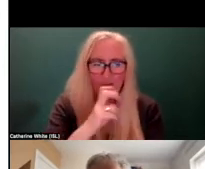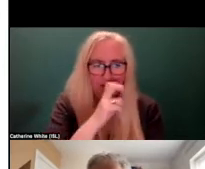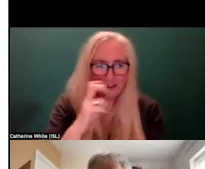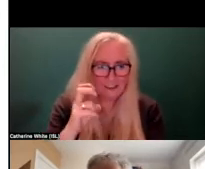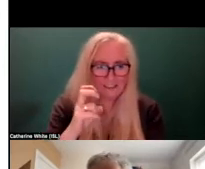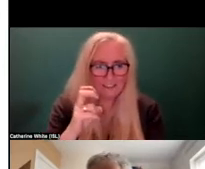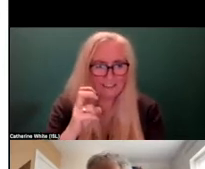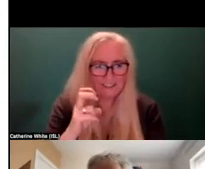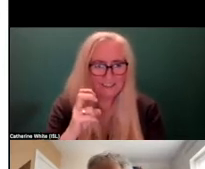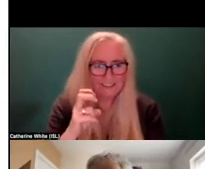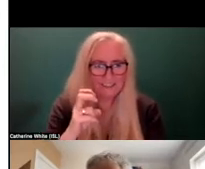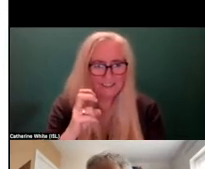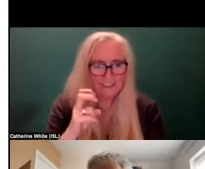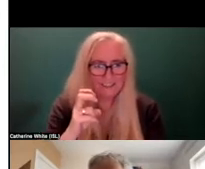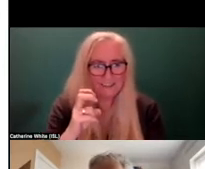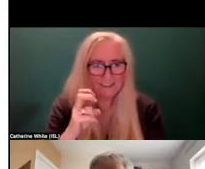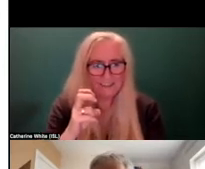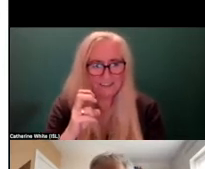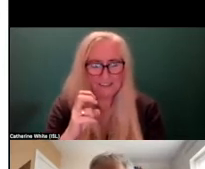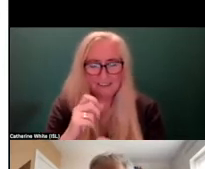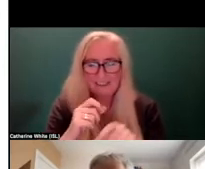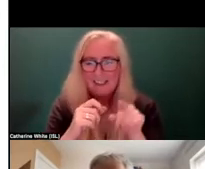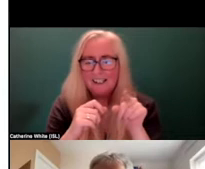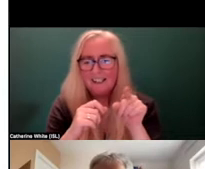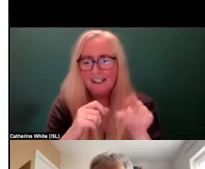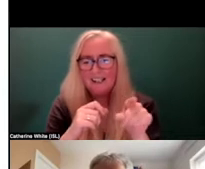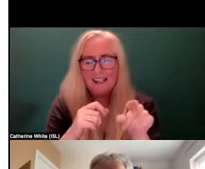Which is, I think is, the question posed, the solution is indicated.